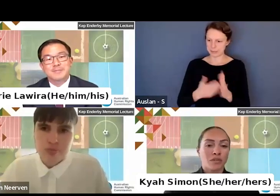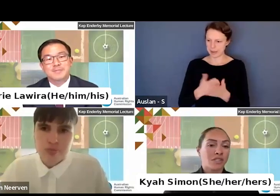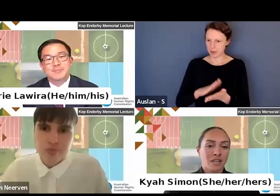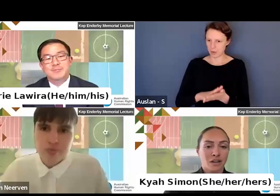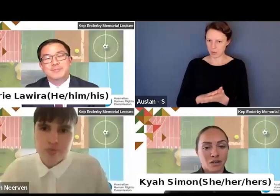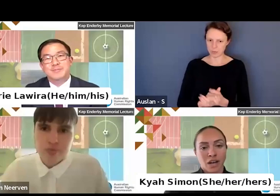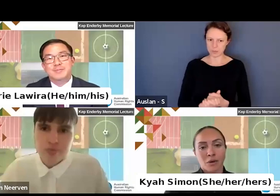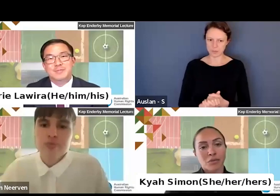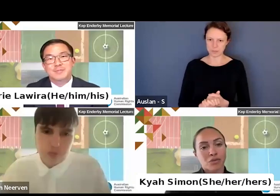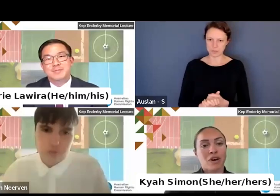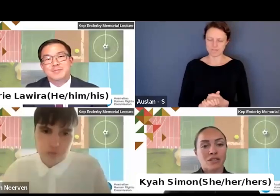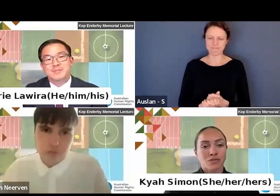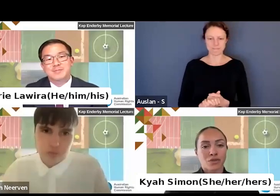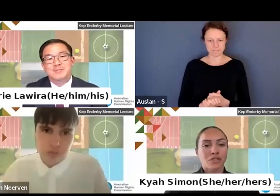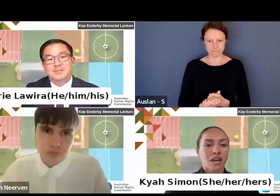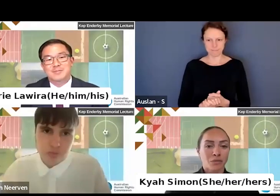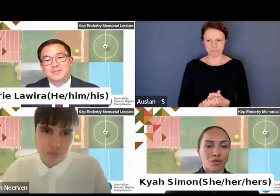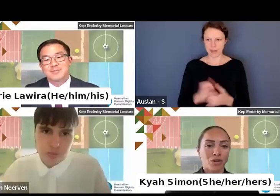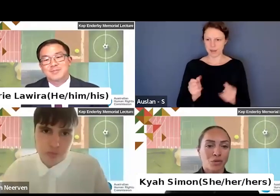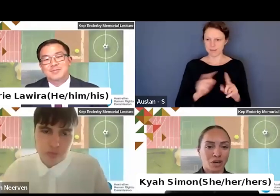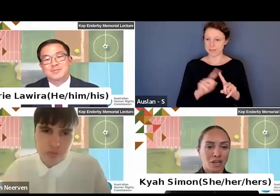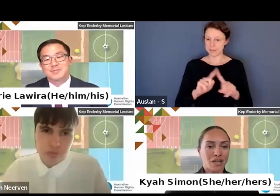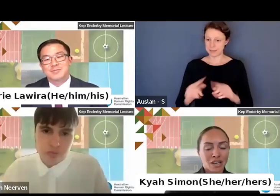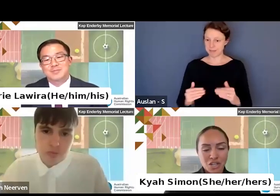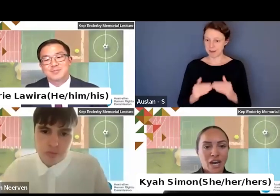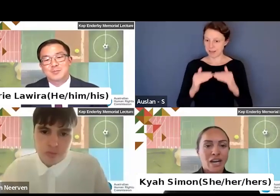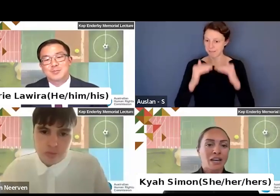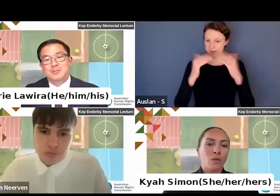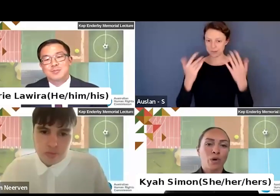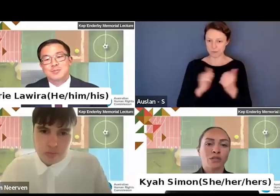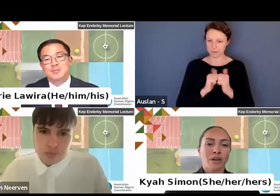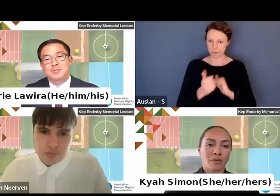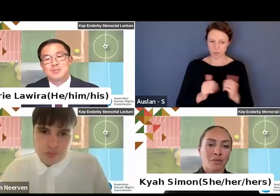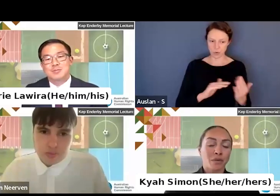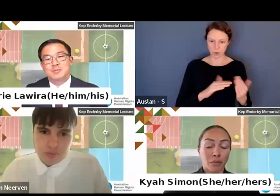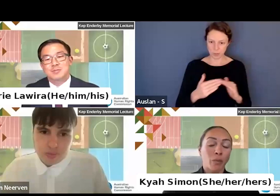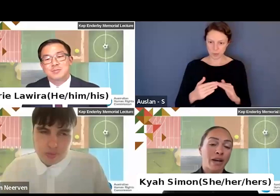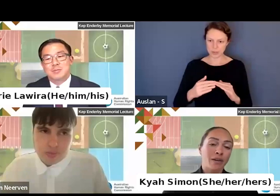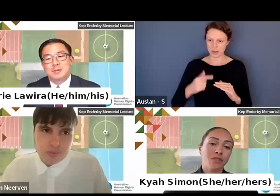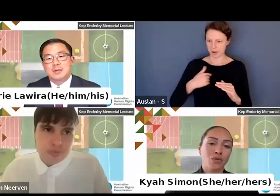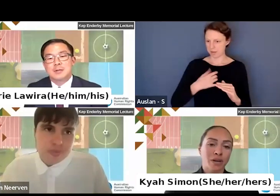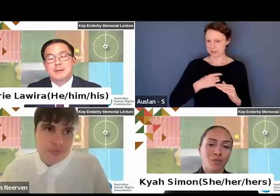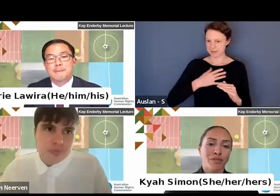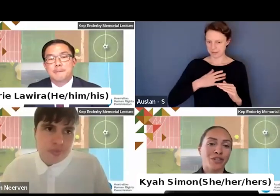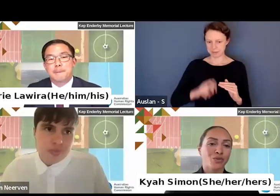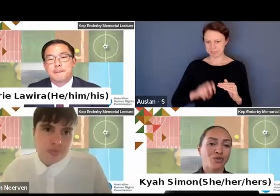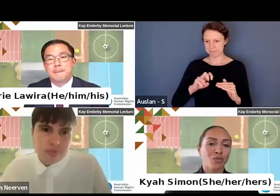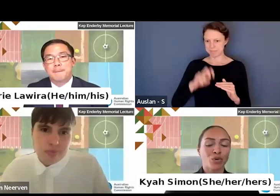Obviously, I came up through grassroots came through the community chain and worked my my way up to professional sport.